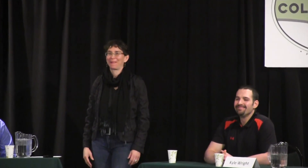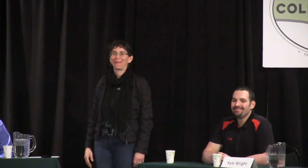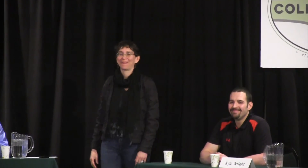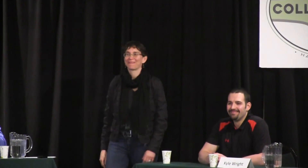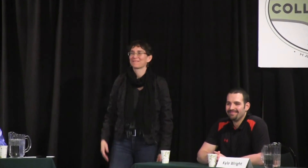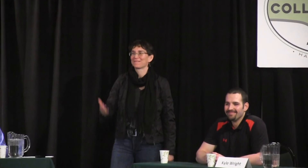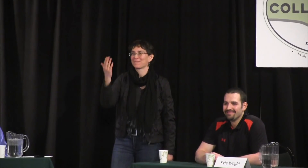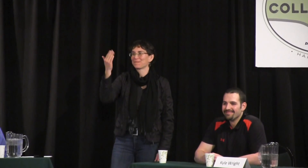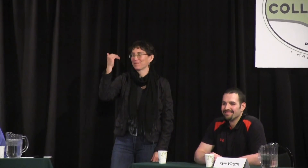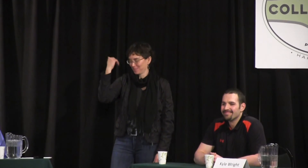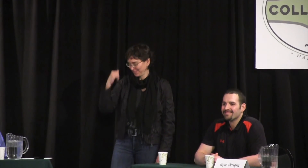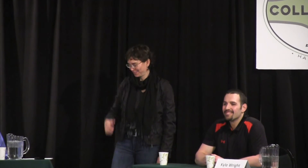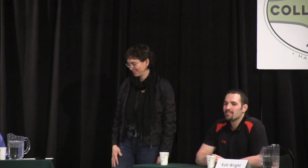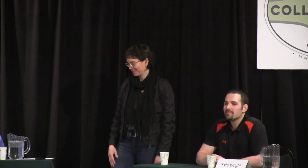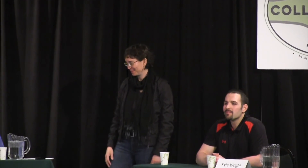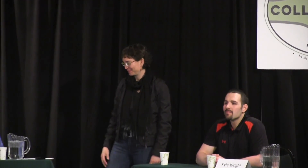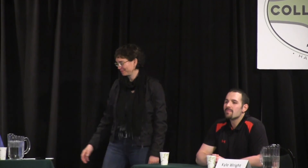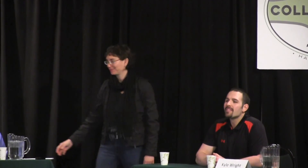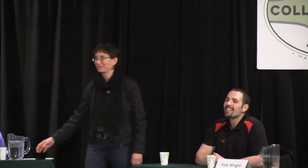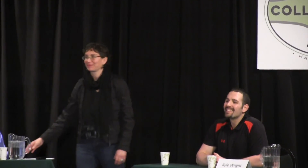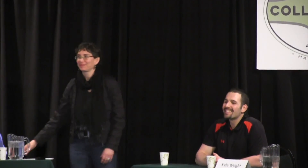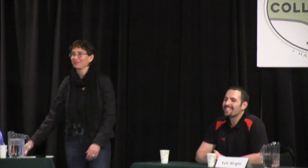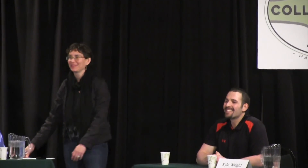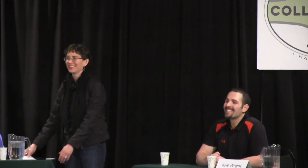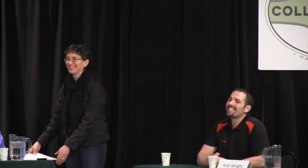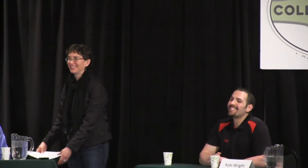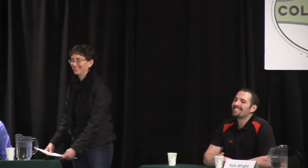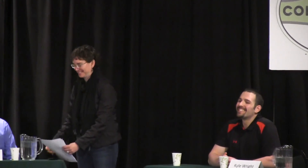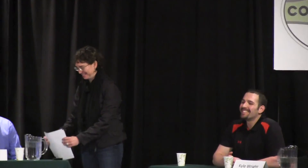We'd like to see you.